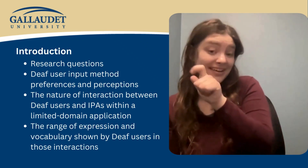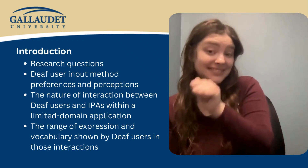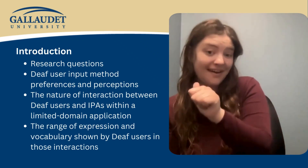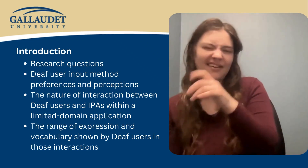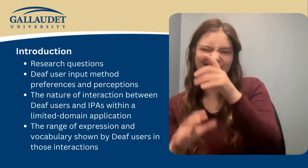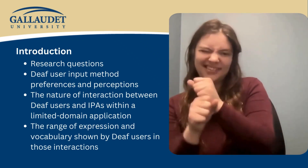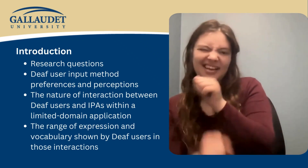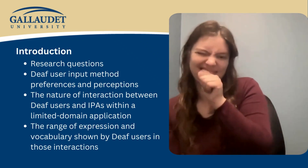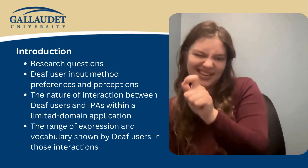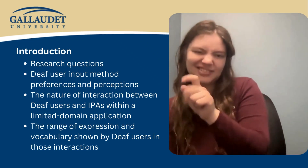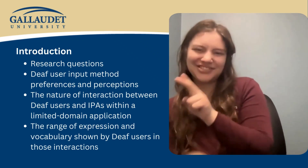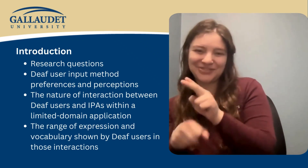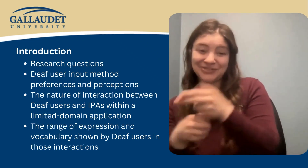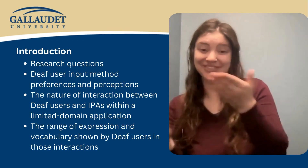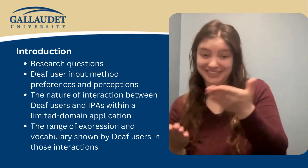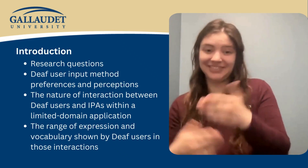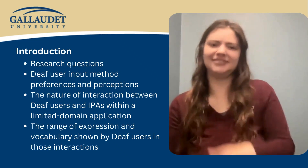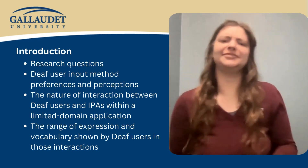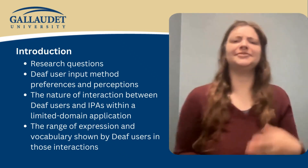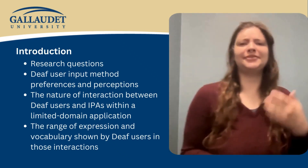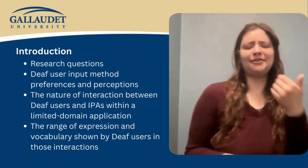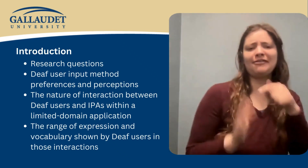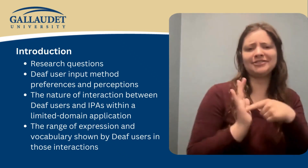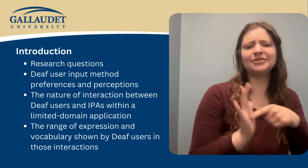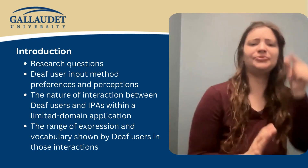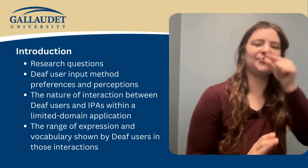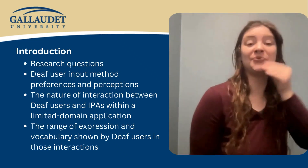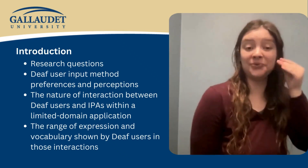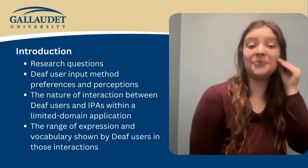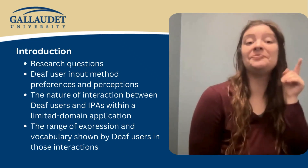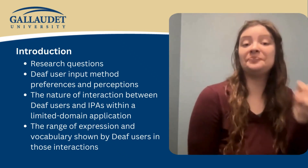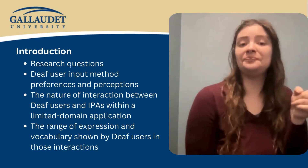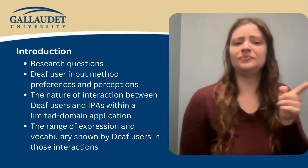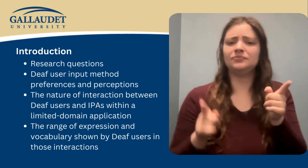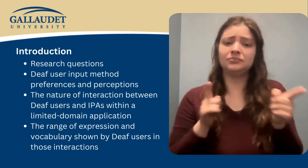Smart home environments are continuously becoming more popular as tech continues to